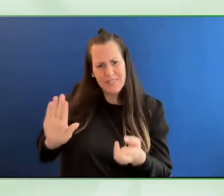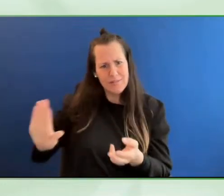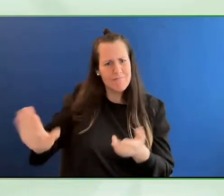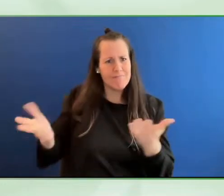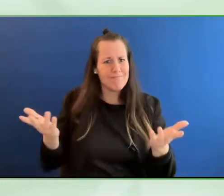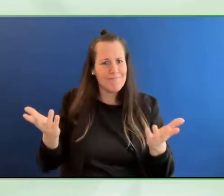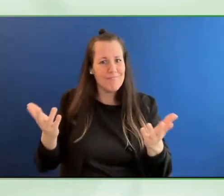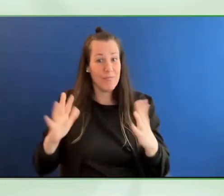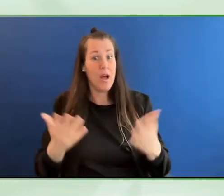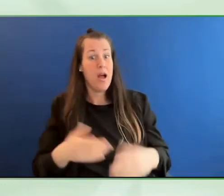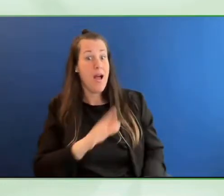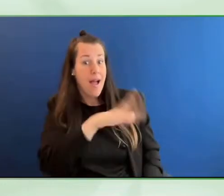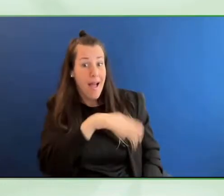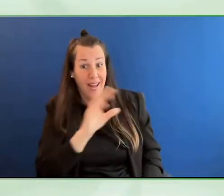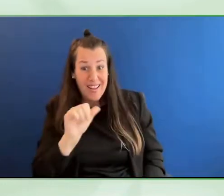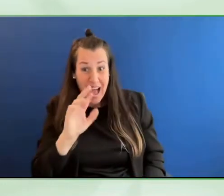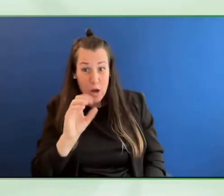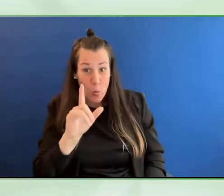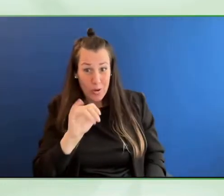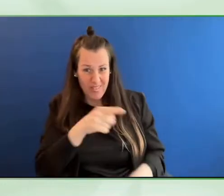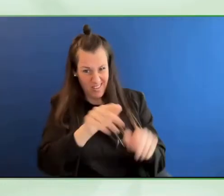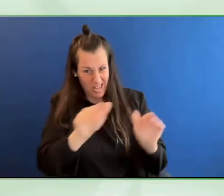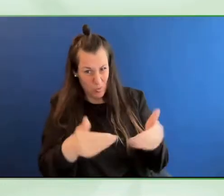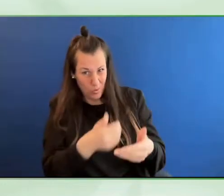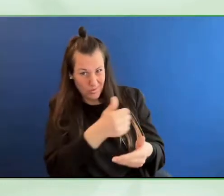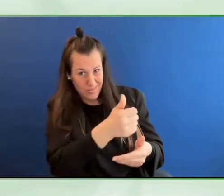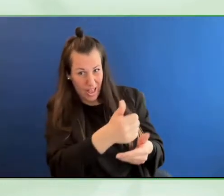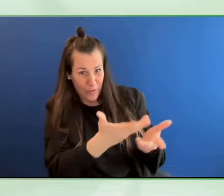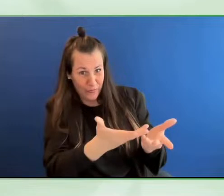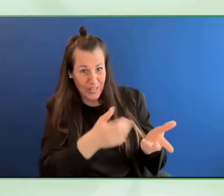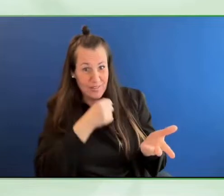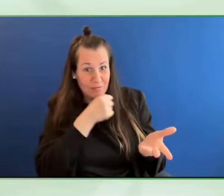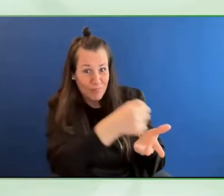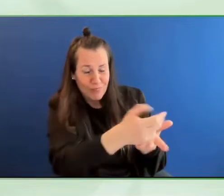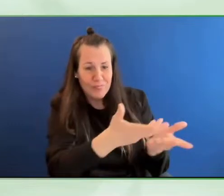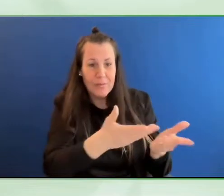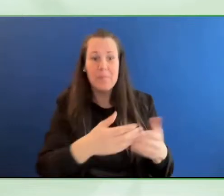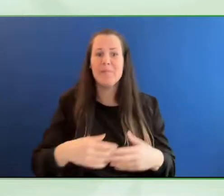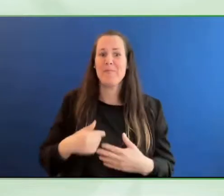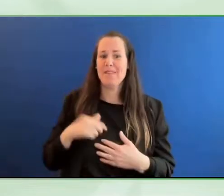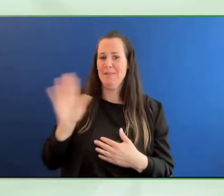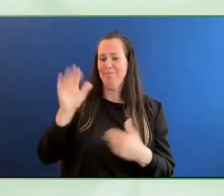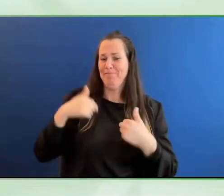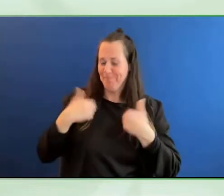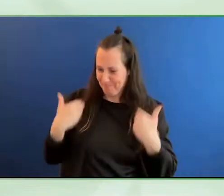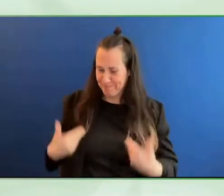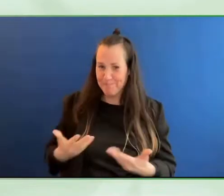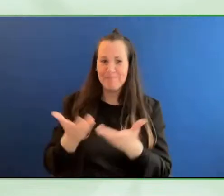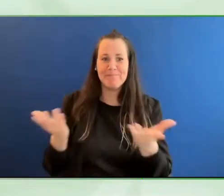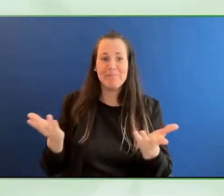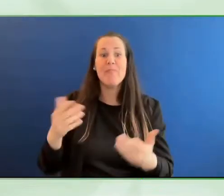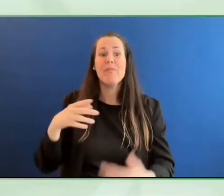We focus on writing alt text for images primarily, but we also have services related to video